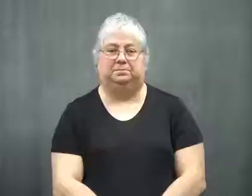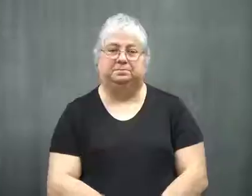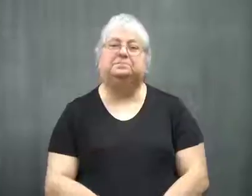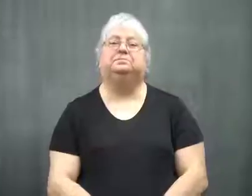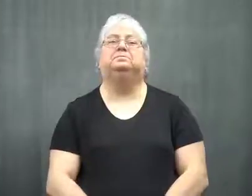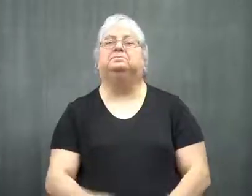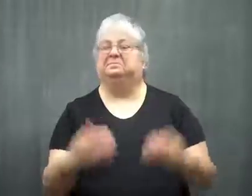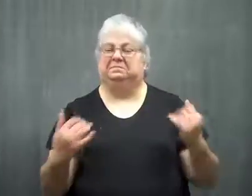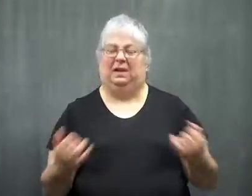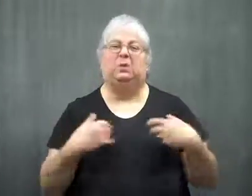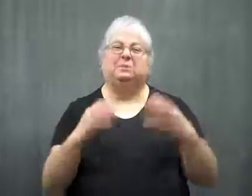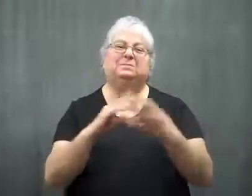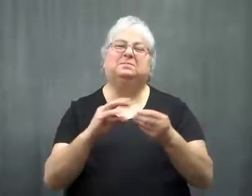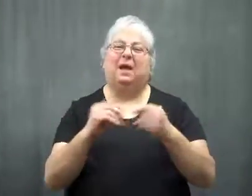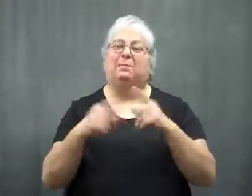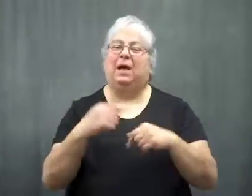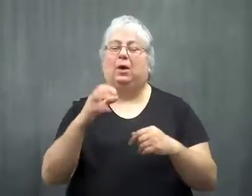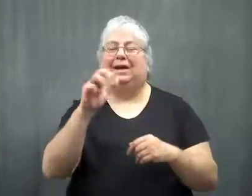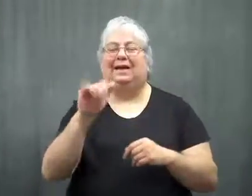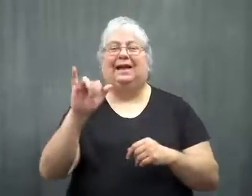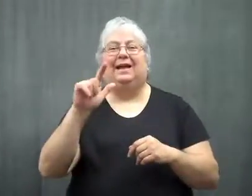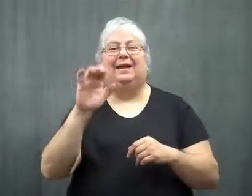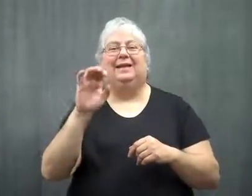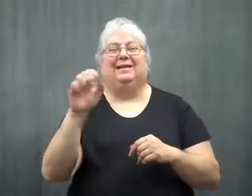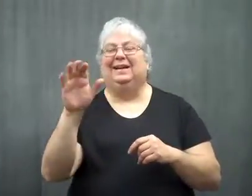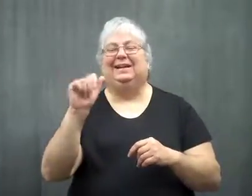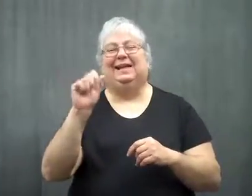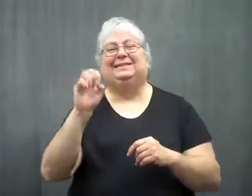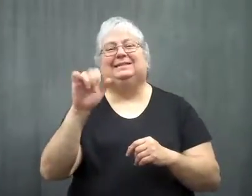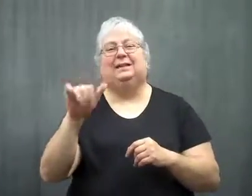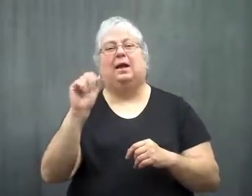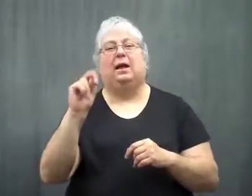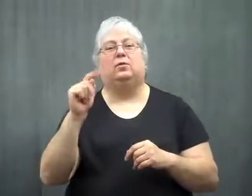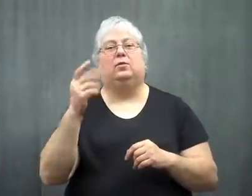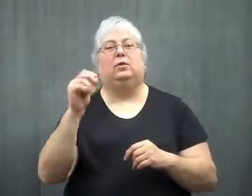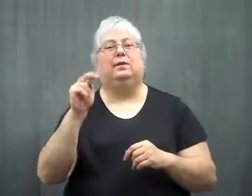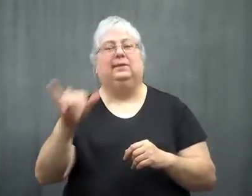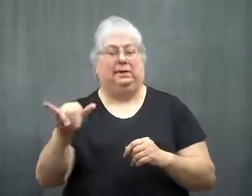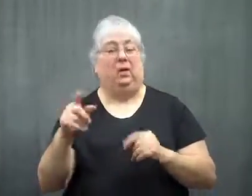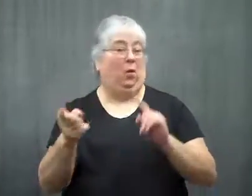I'm going to talk about Caylee - Casey Anthony.